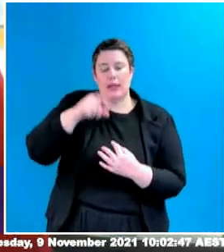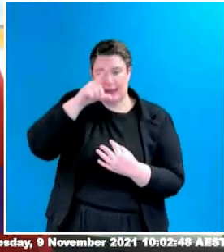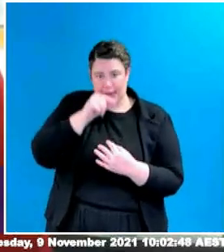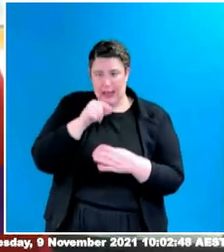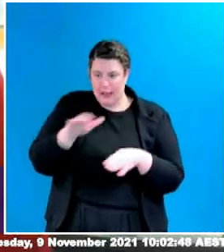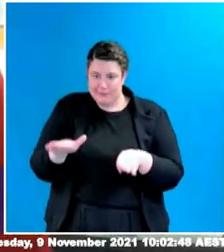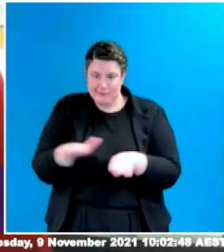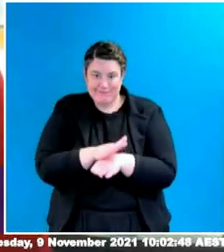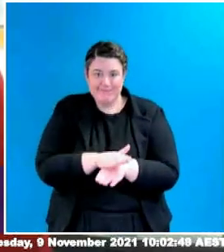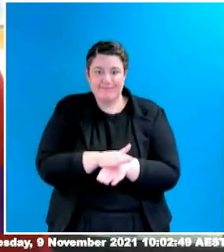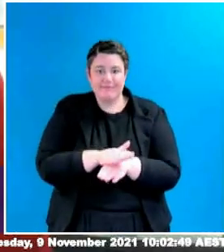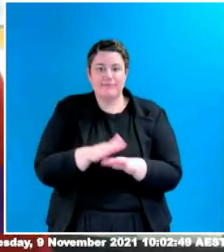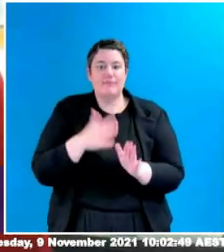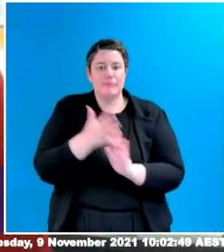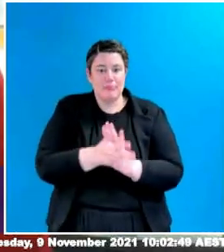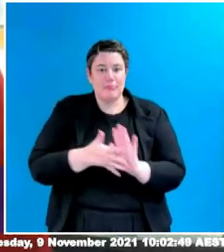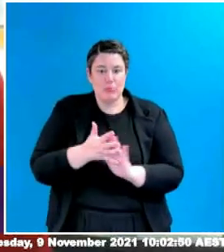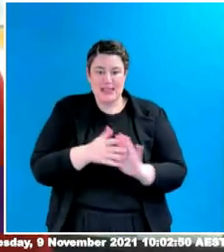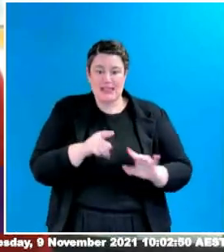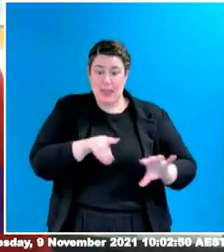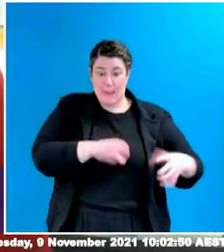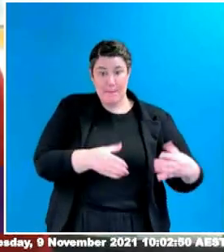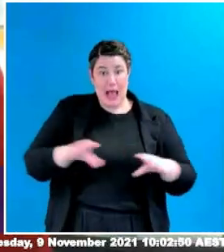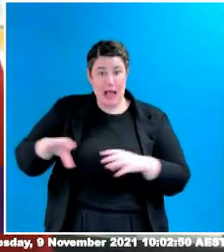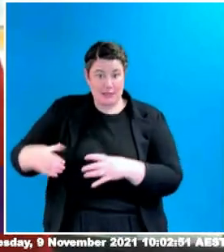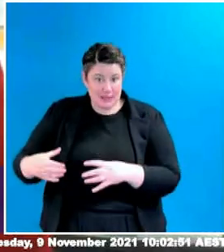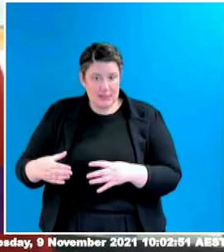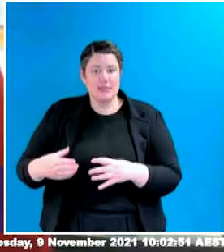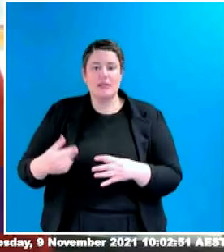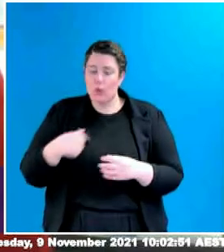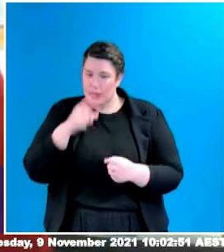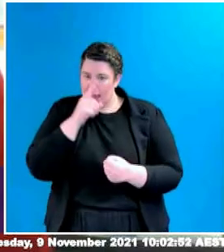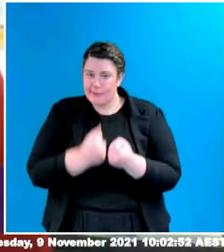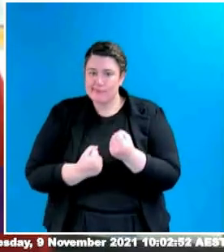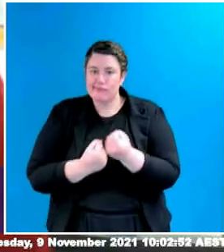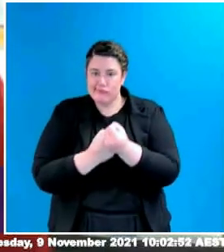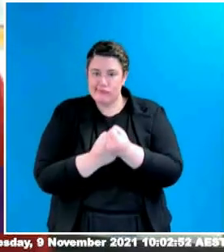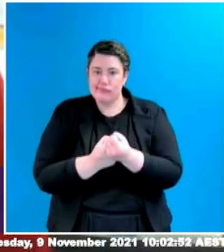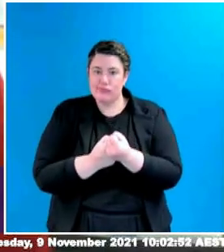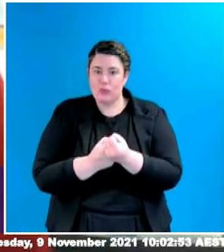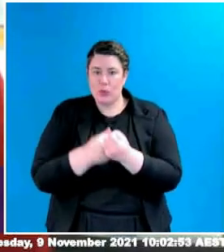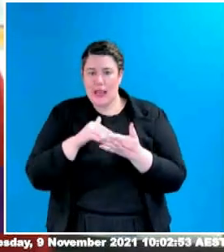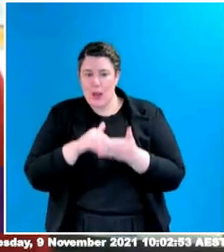in, and that gives confidence to the parties and we assist the court in